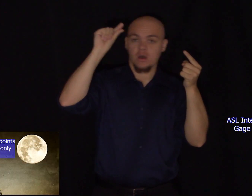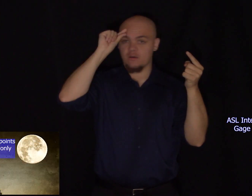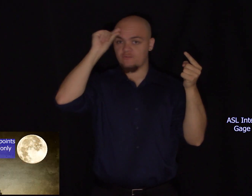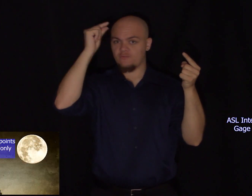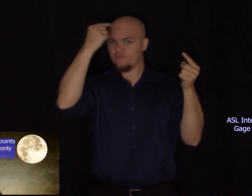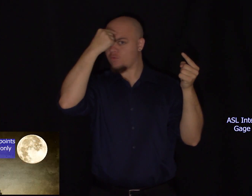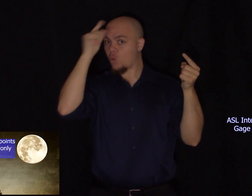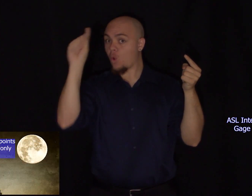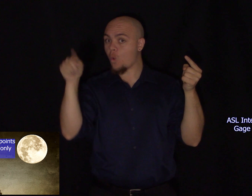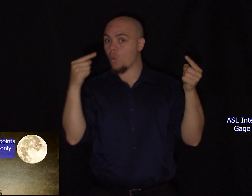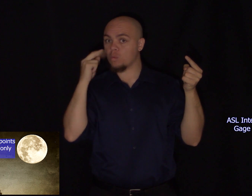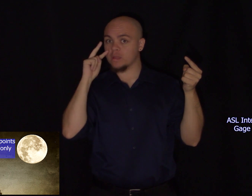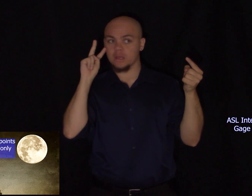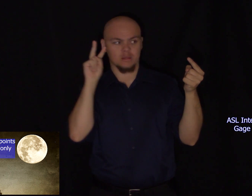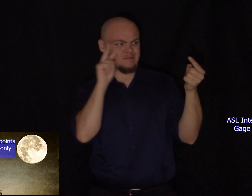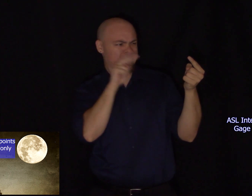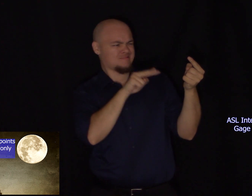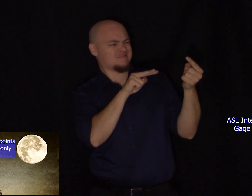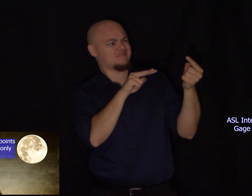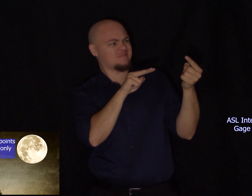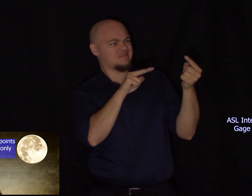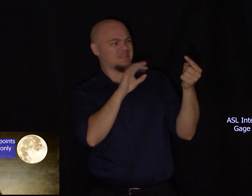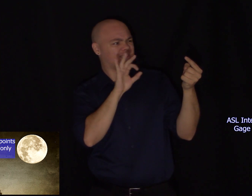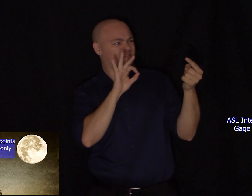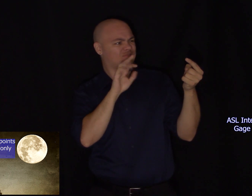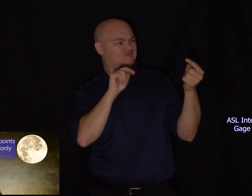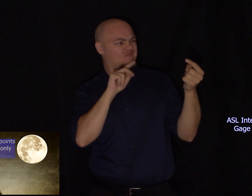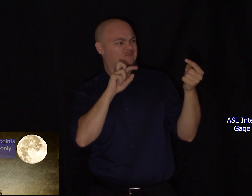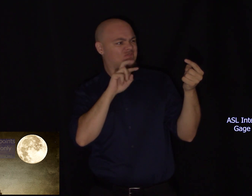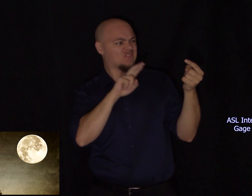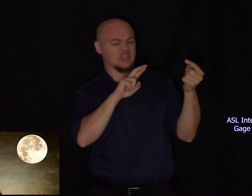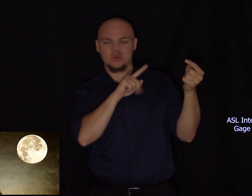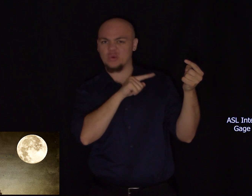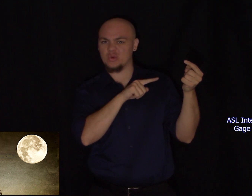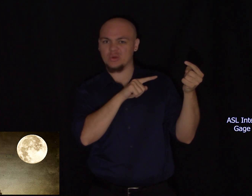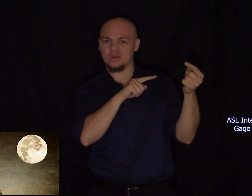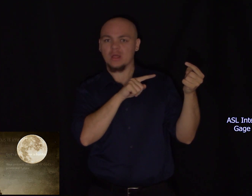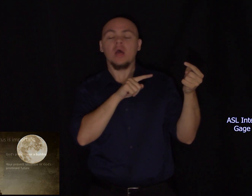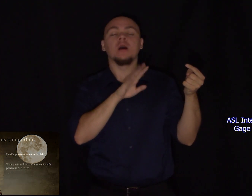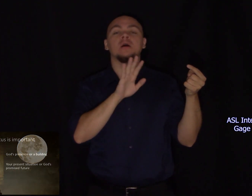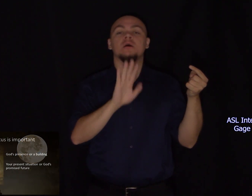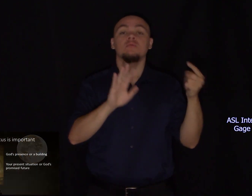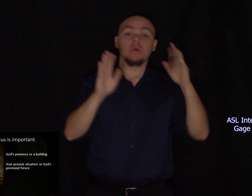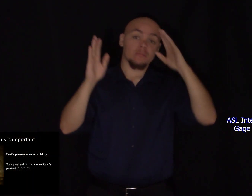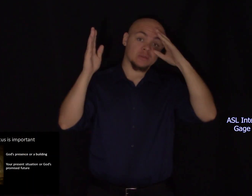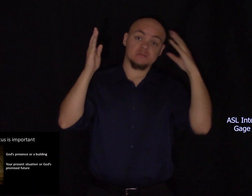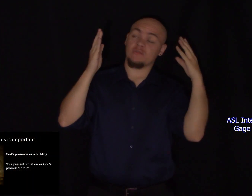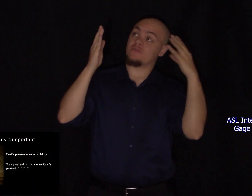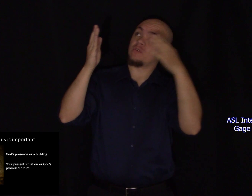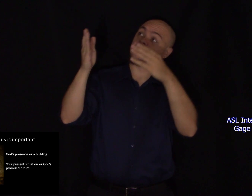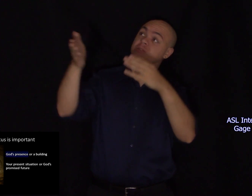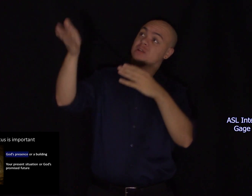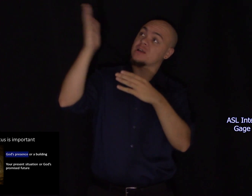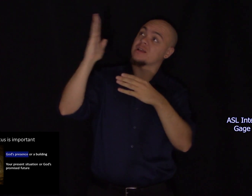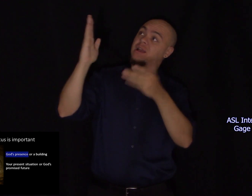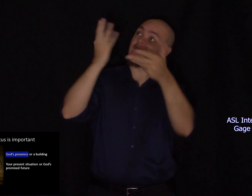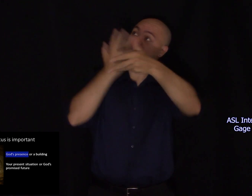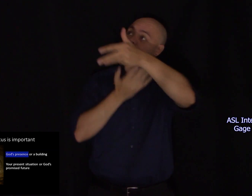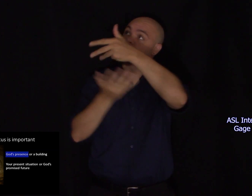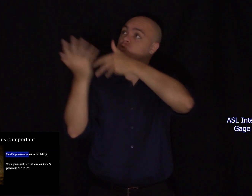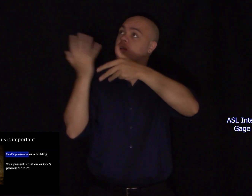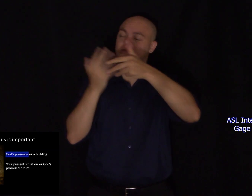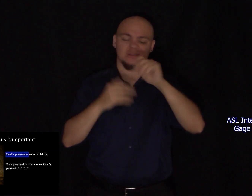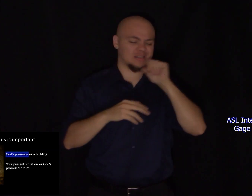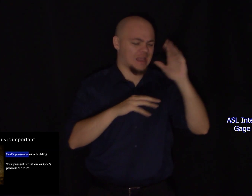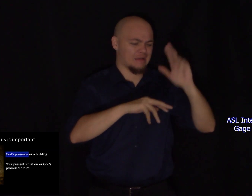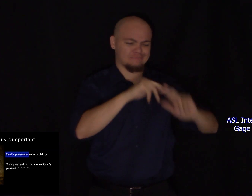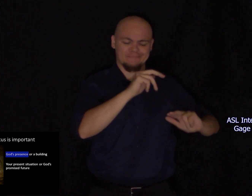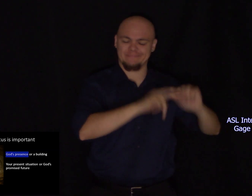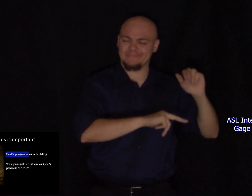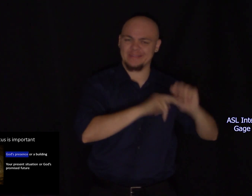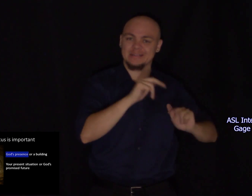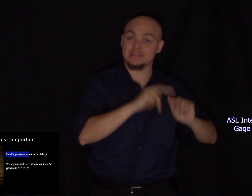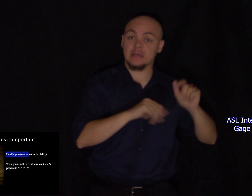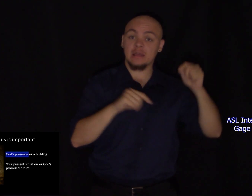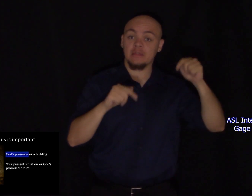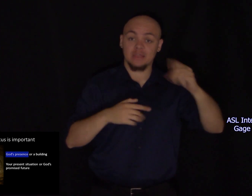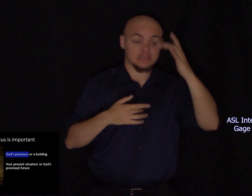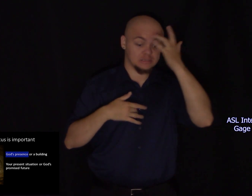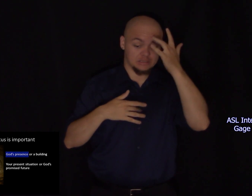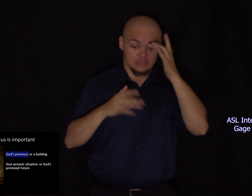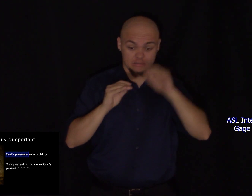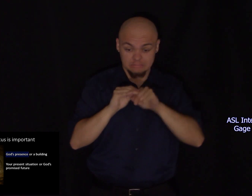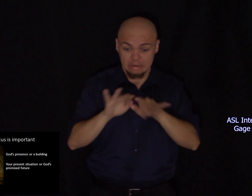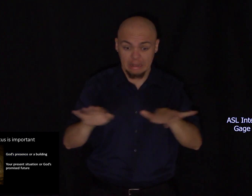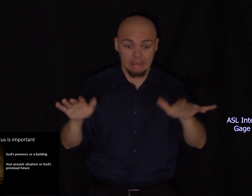a fool only sees the finger see we need to focus on God's presence not buildings I can guarantee